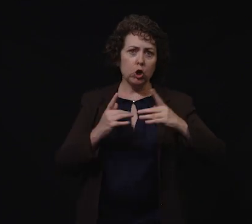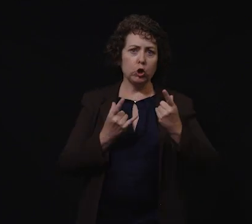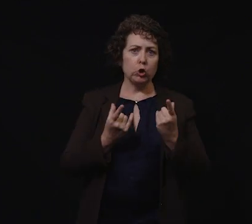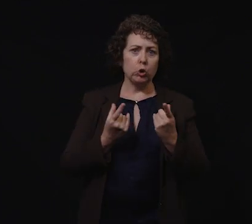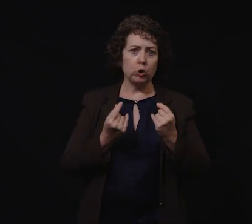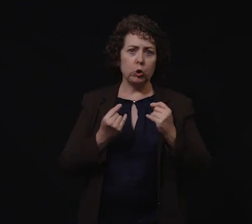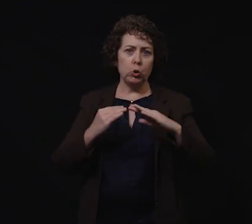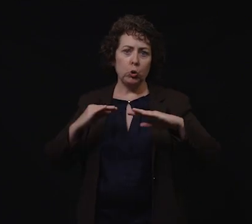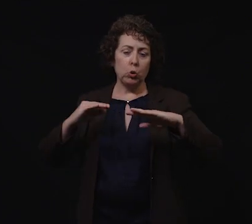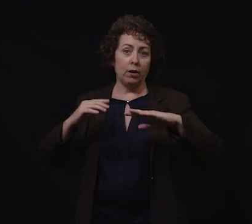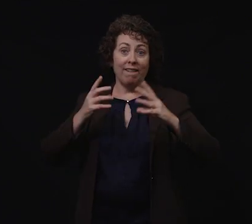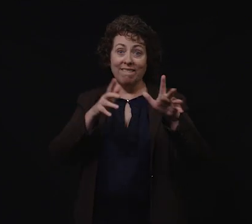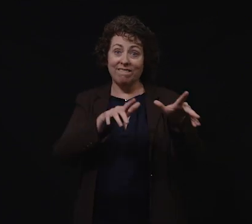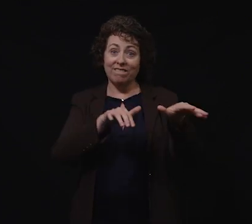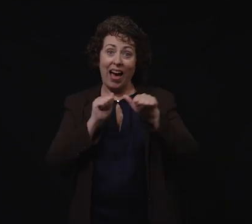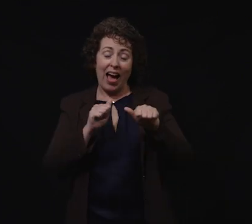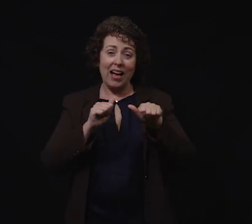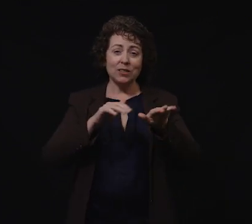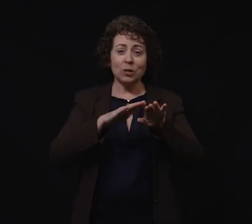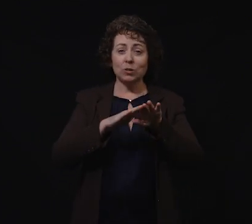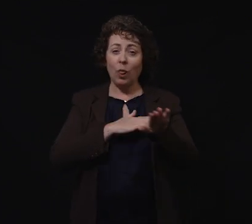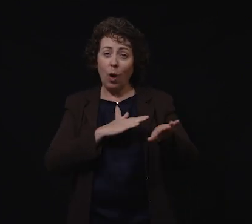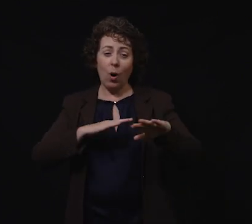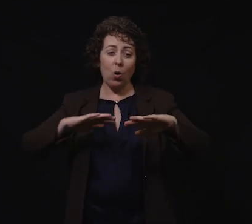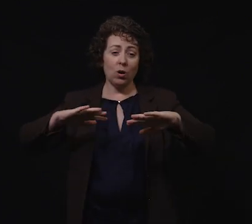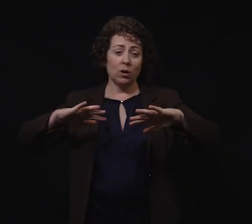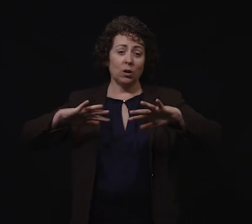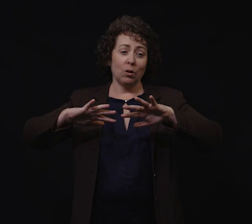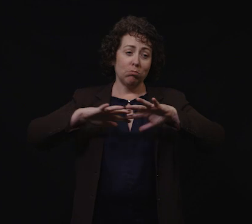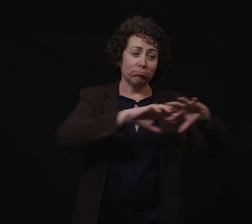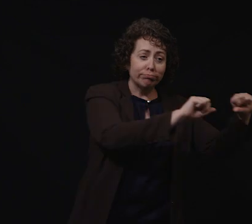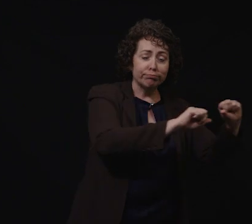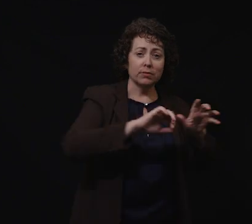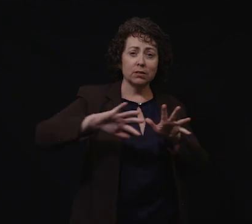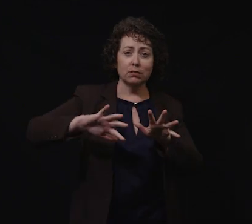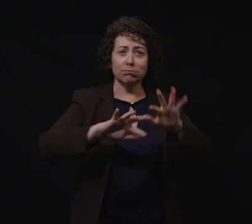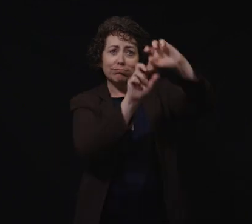How fast and how intense it will be so we need to remain flexible?